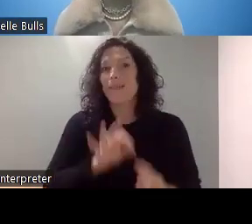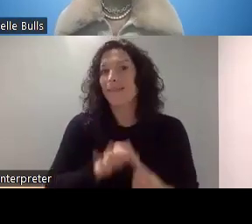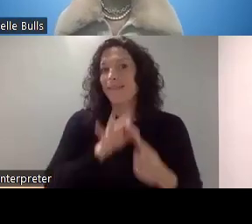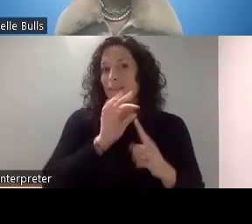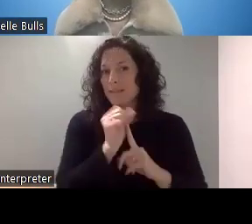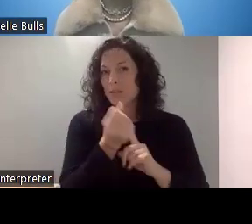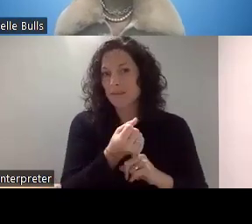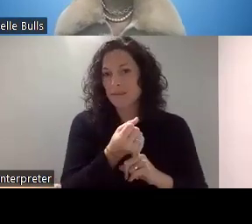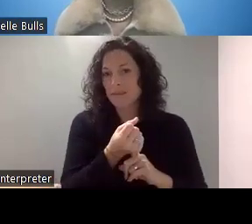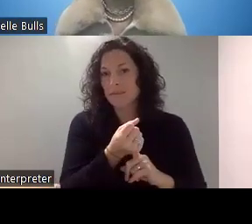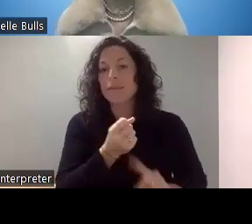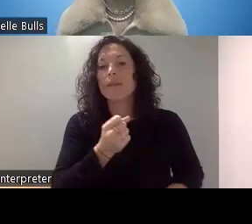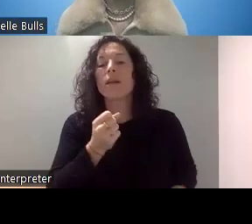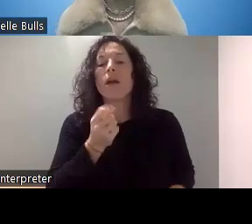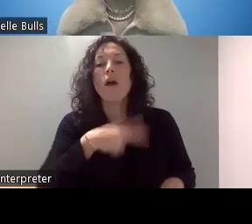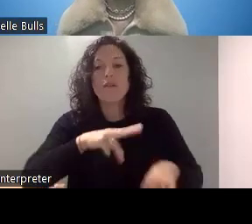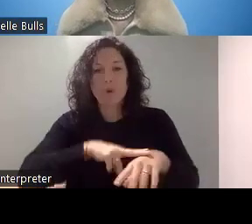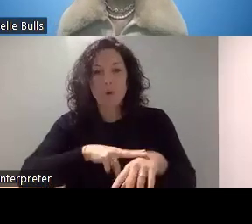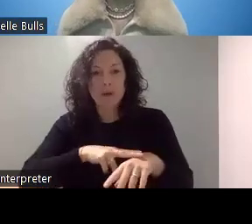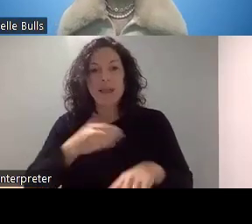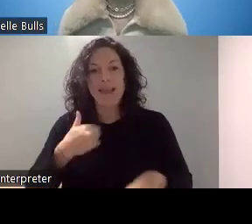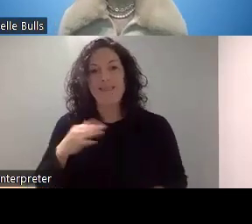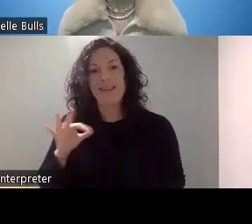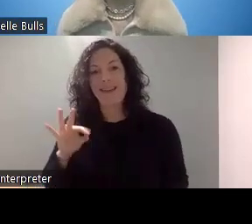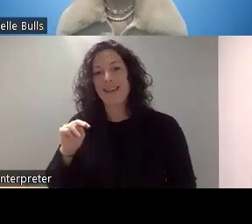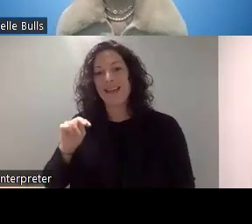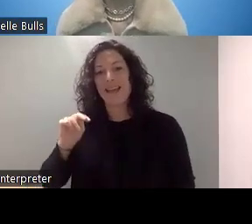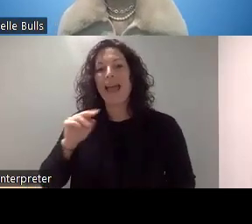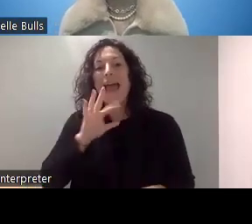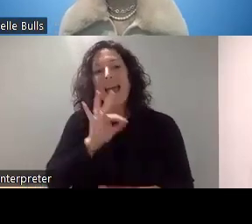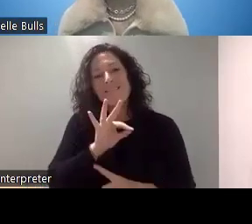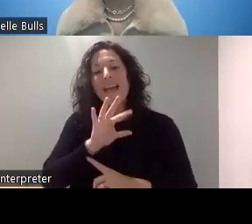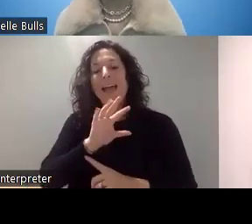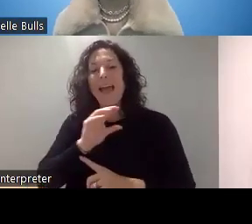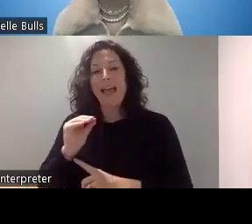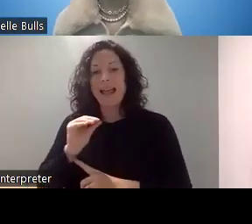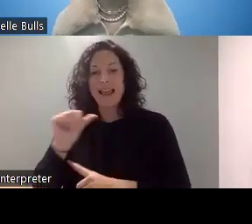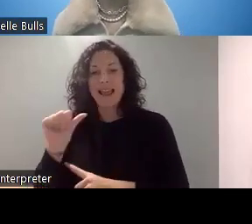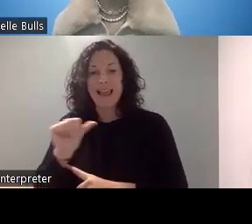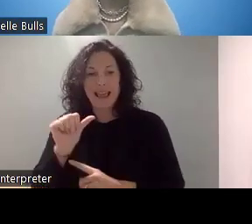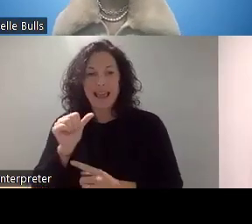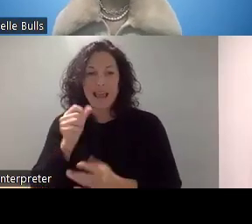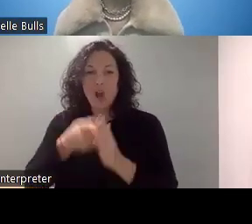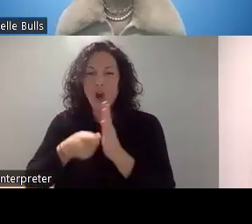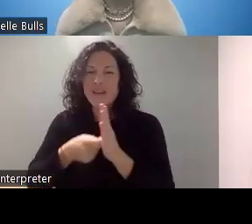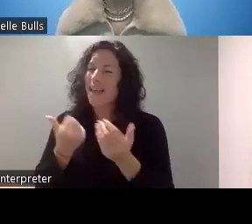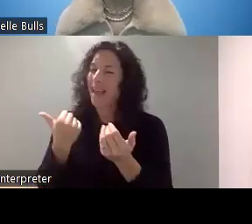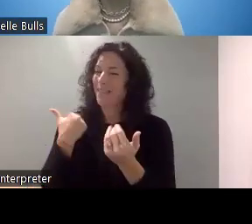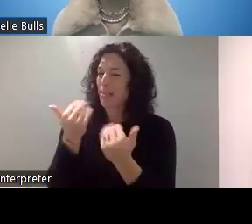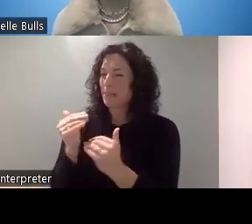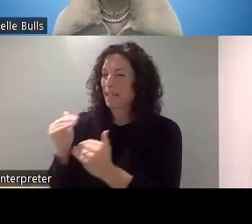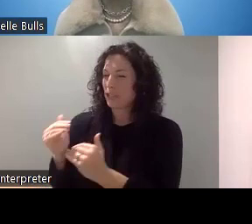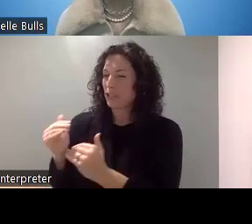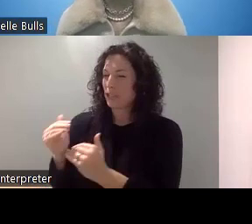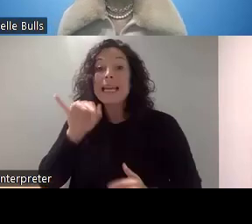and of course, the F&A costs for NIH grants are limited. And if you need to know additional information,